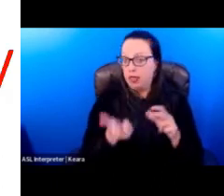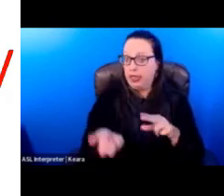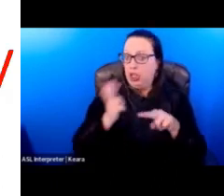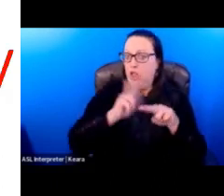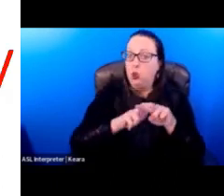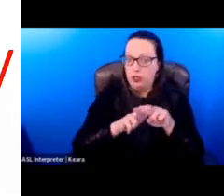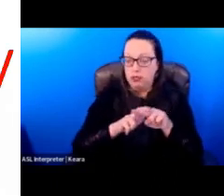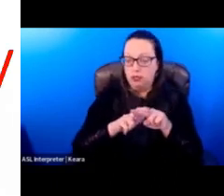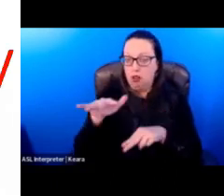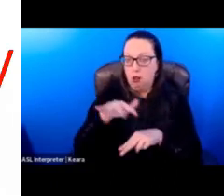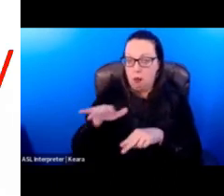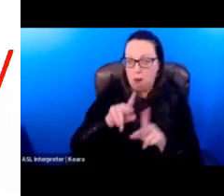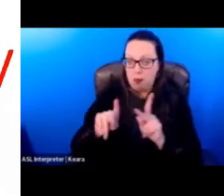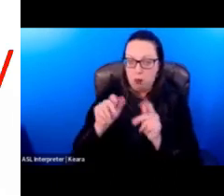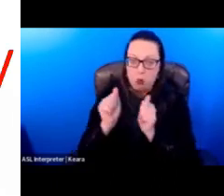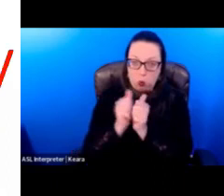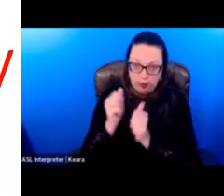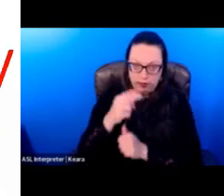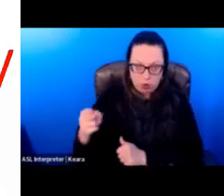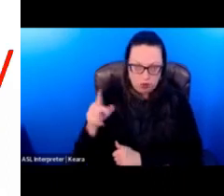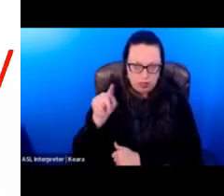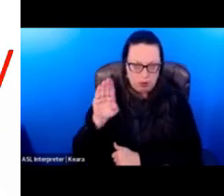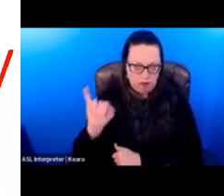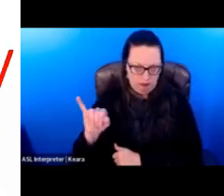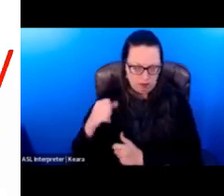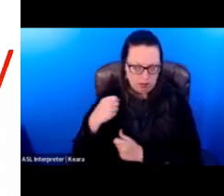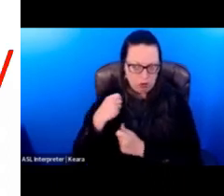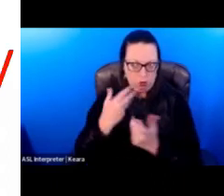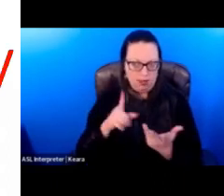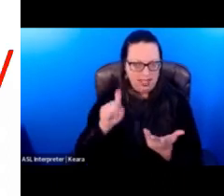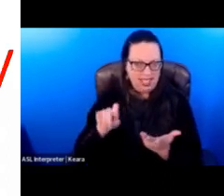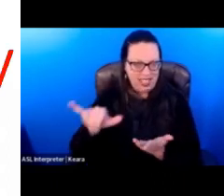injury, expressing a need that need 24% of those without versus